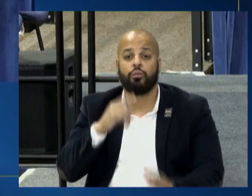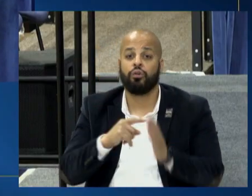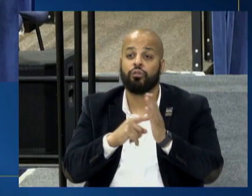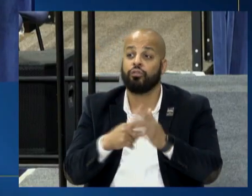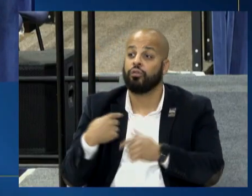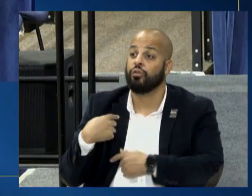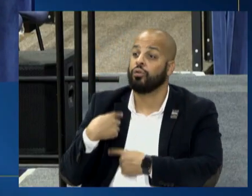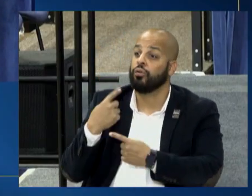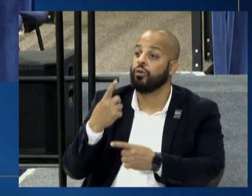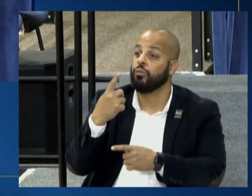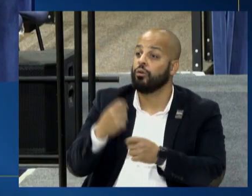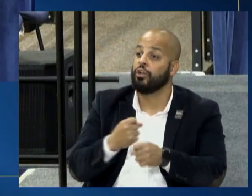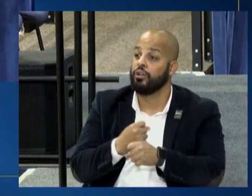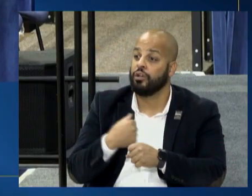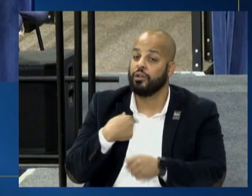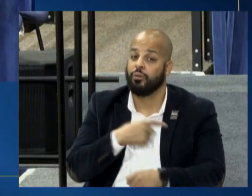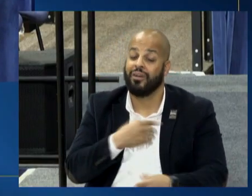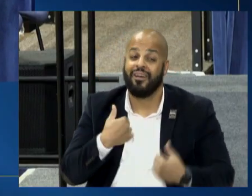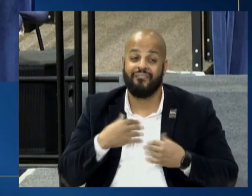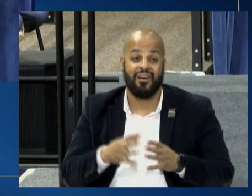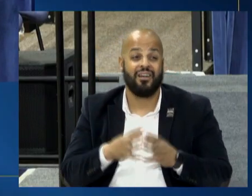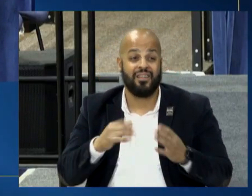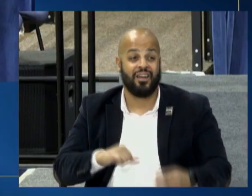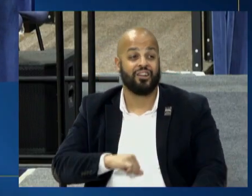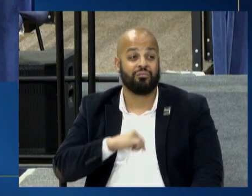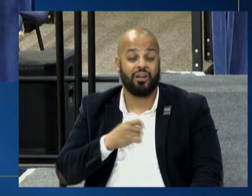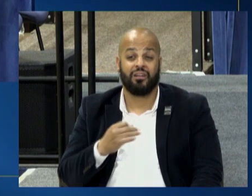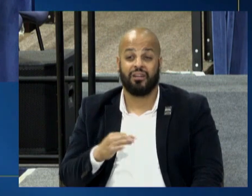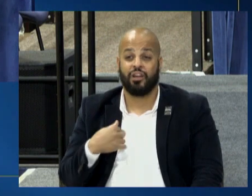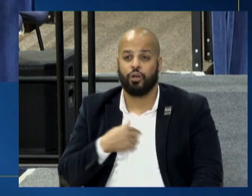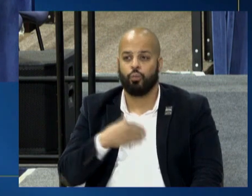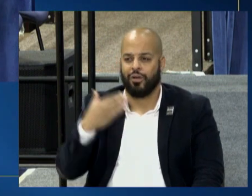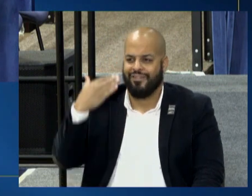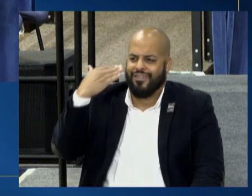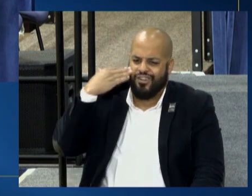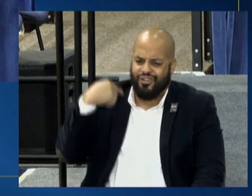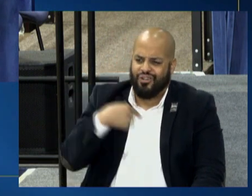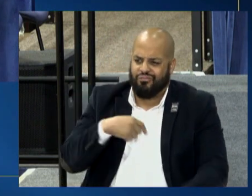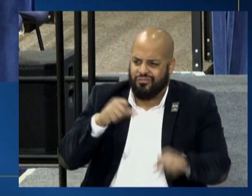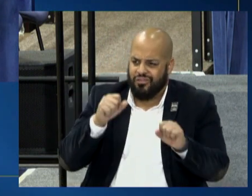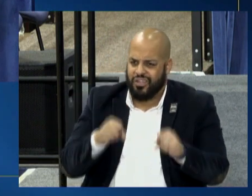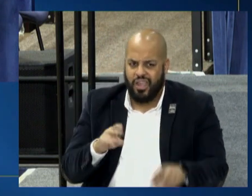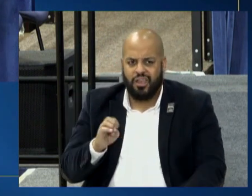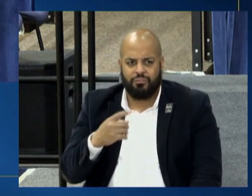we have an awful lot to be proud of. We know that we can be successful in this community.